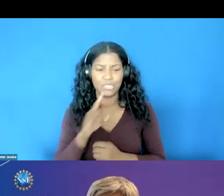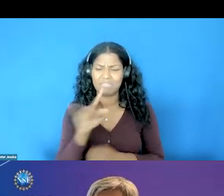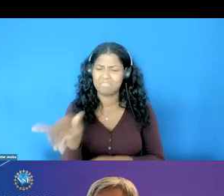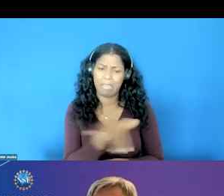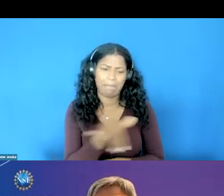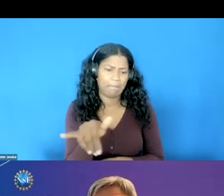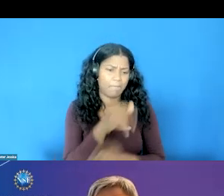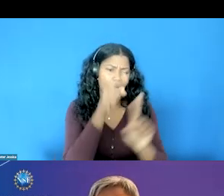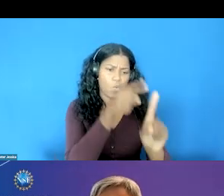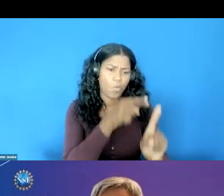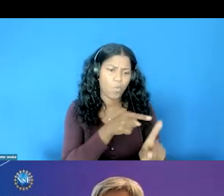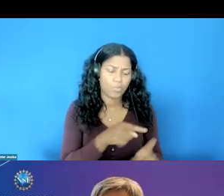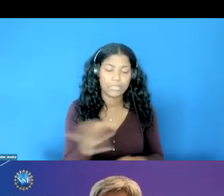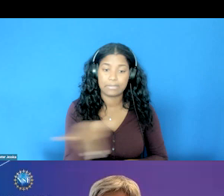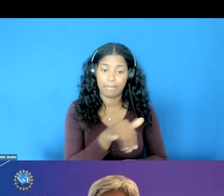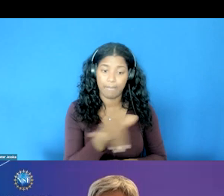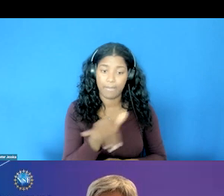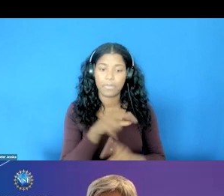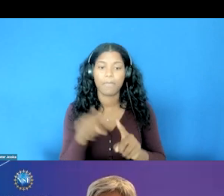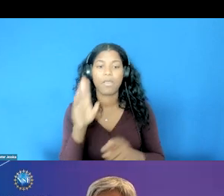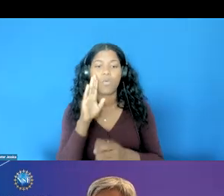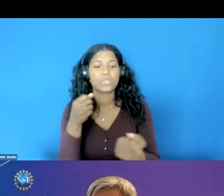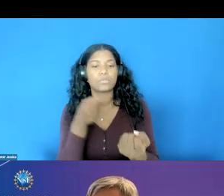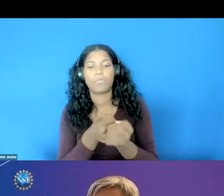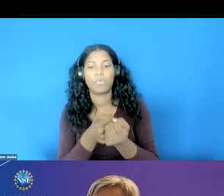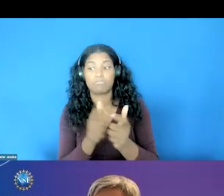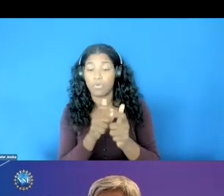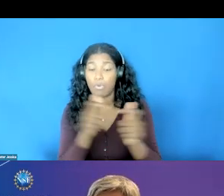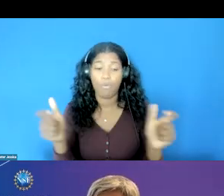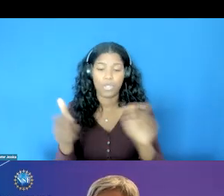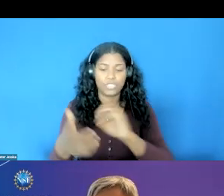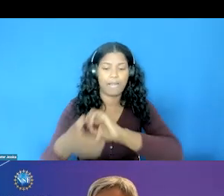But it supports much larger collaborative teams for at least five years.